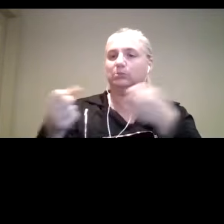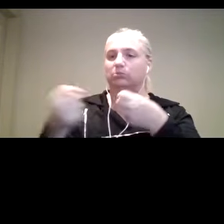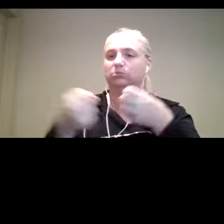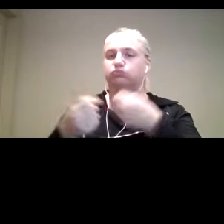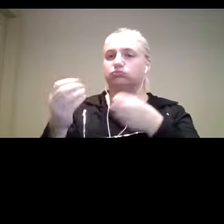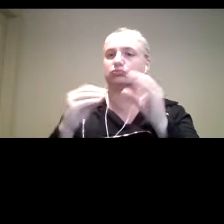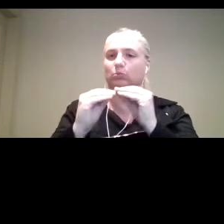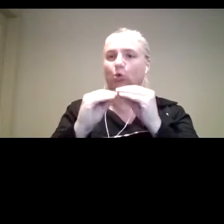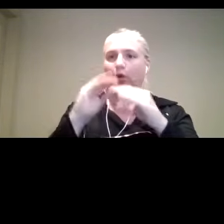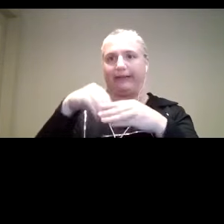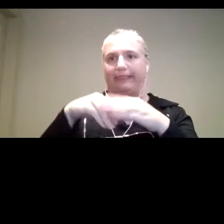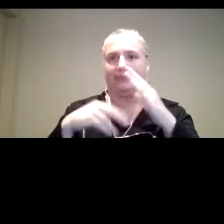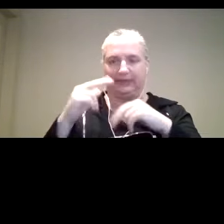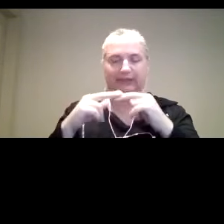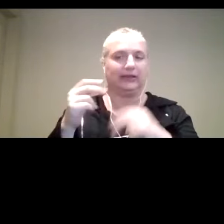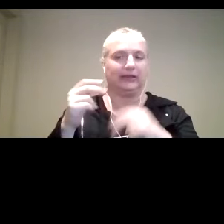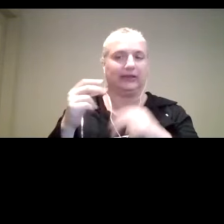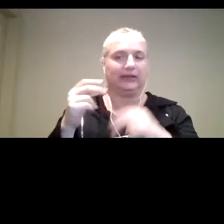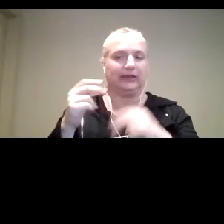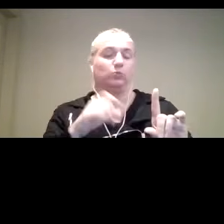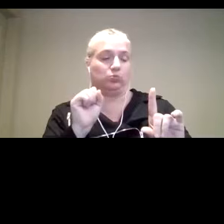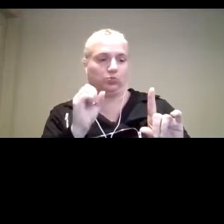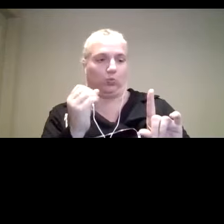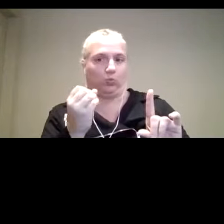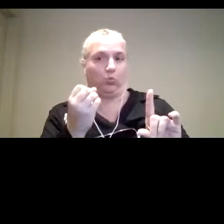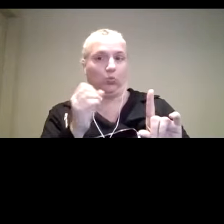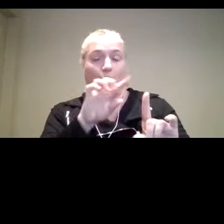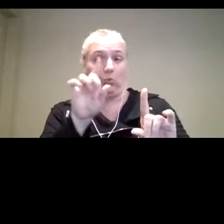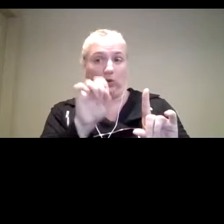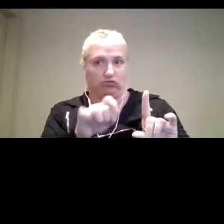[Nicki] So, I hear two different questions there. What are some goal areas?